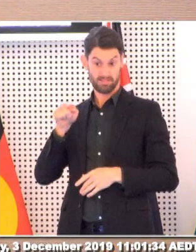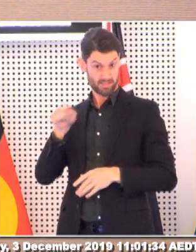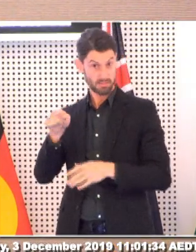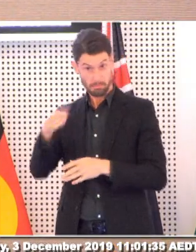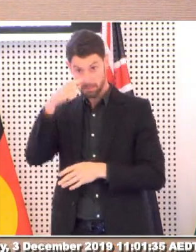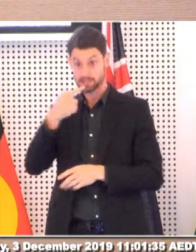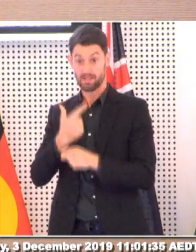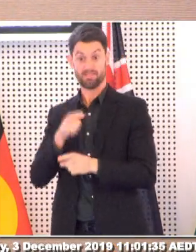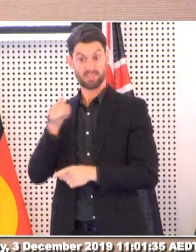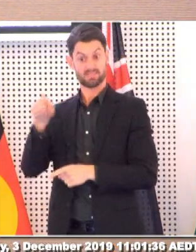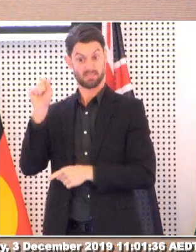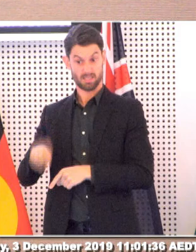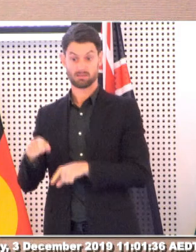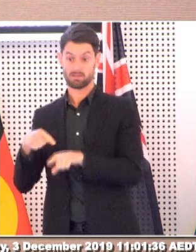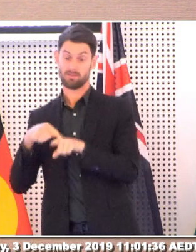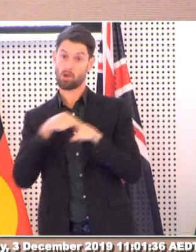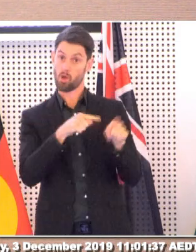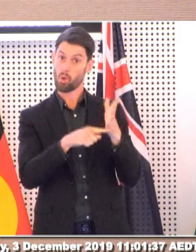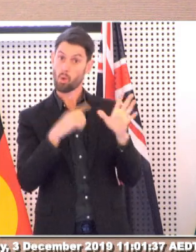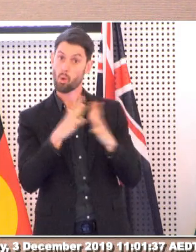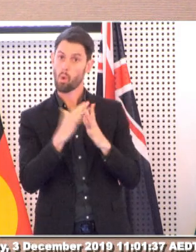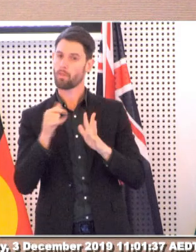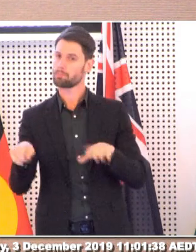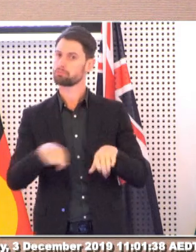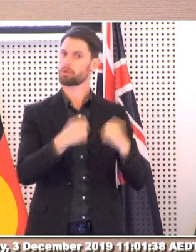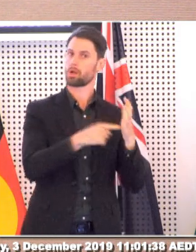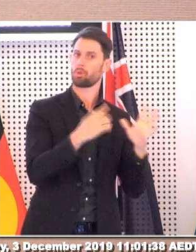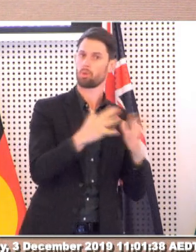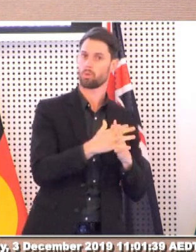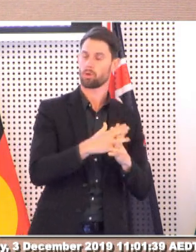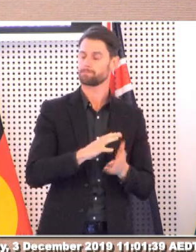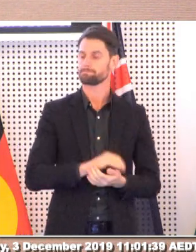So, as you said, there’s – sort of looking at this intersection between the use of